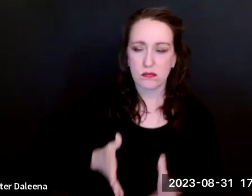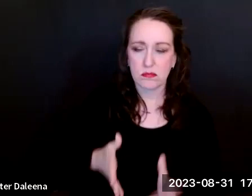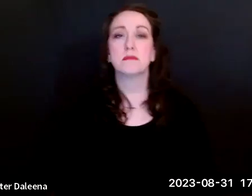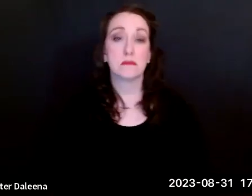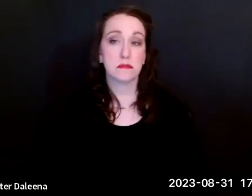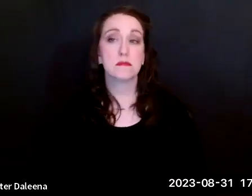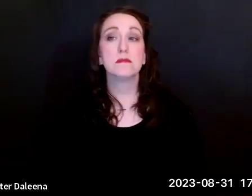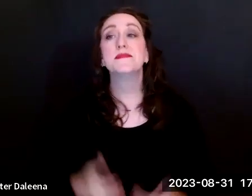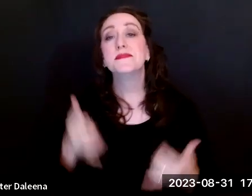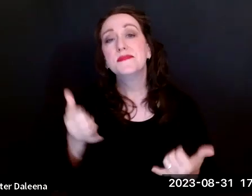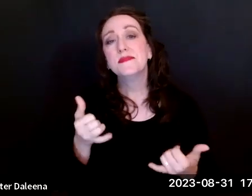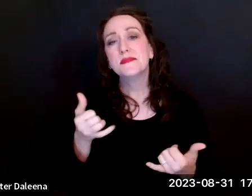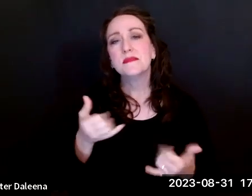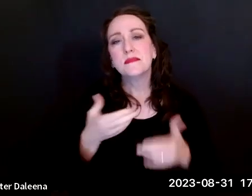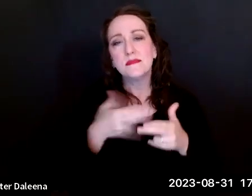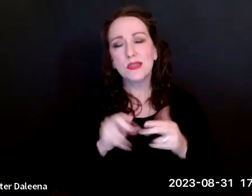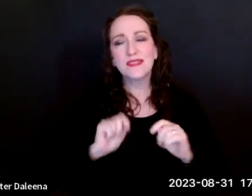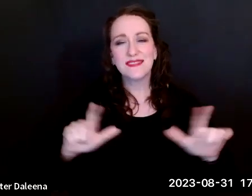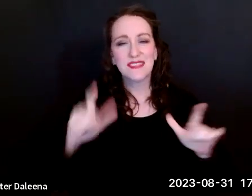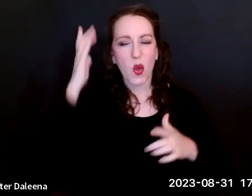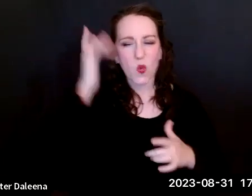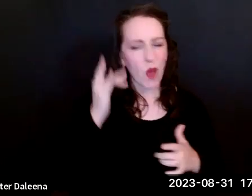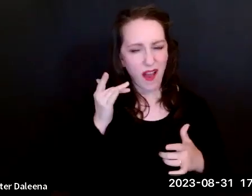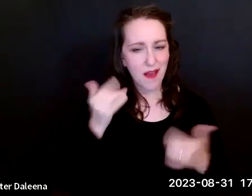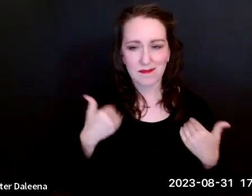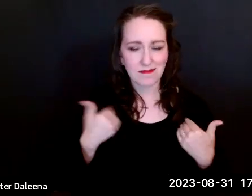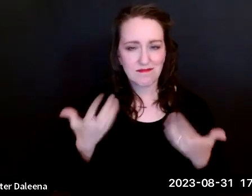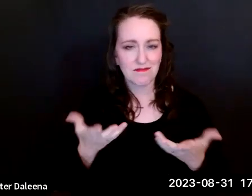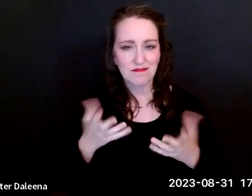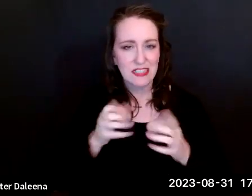now for a couple of brief slides on why we are hosting the feedback sessions and how